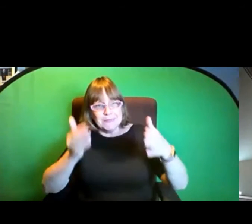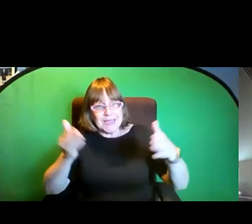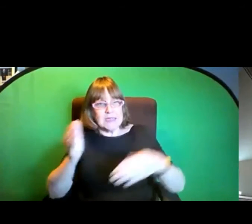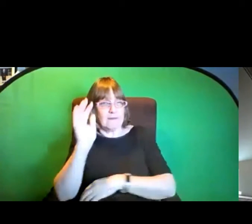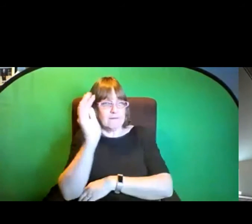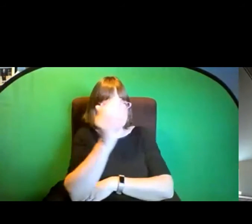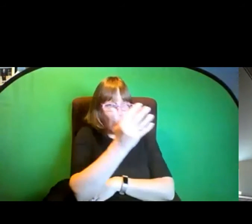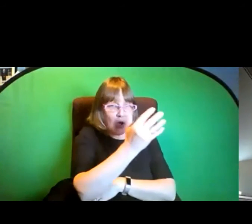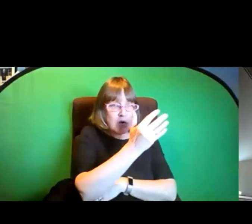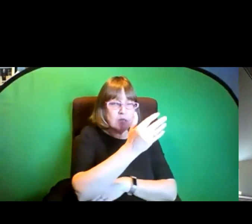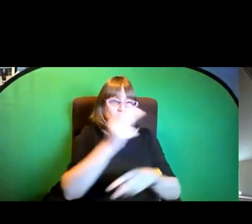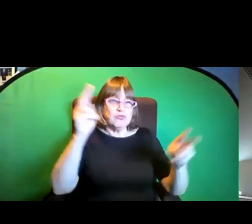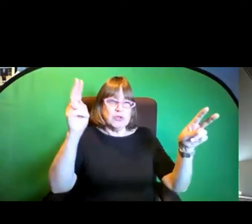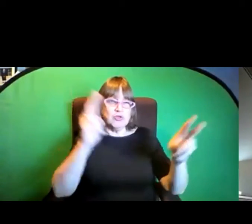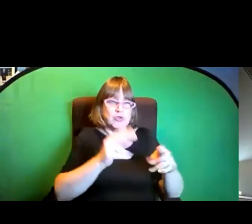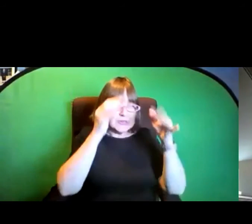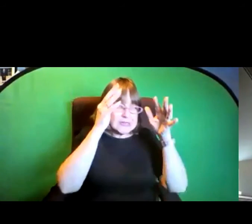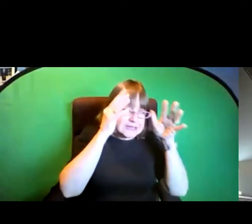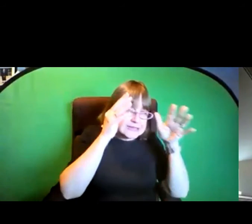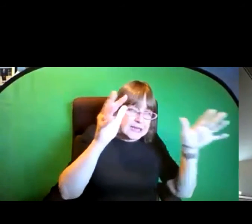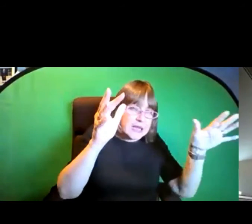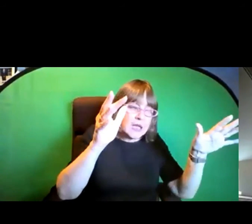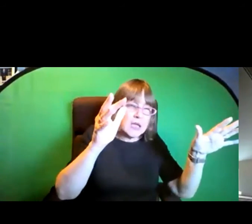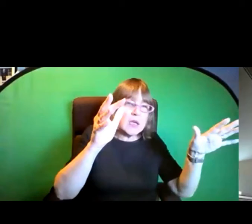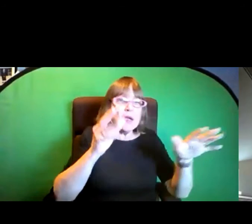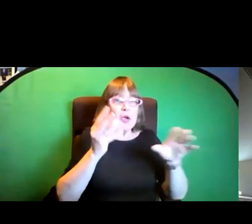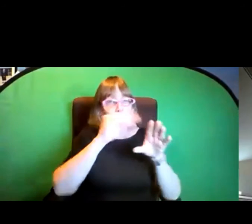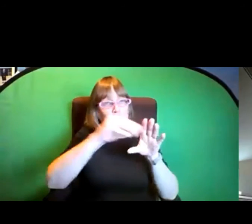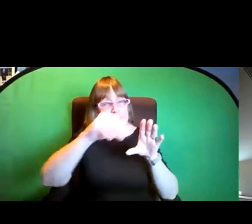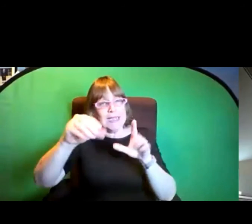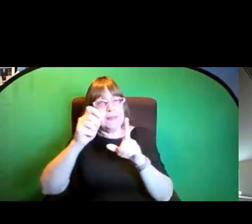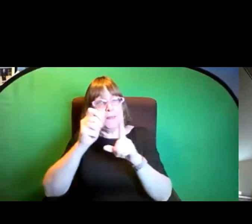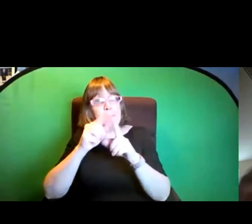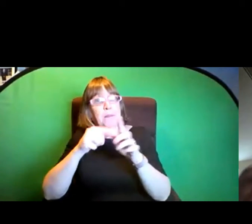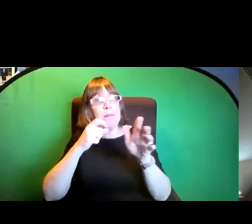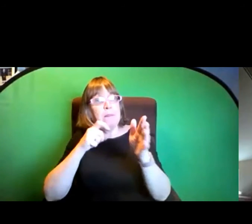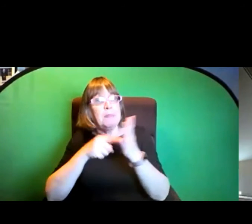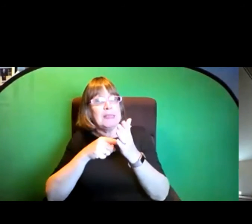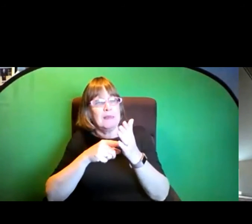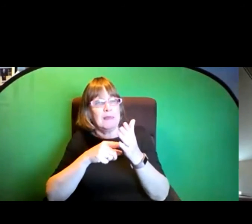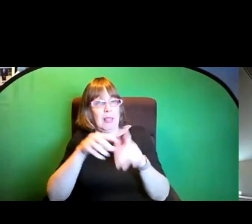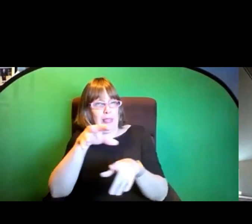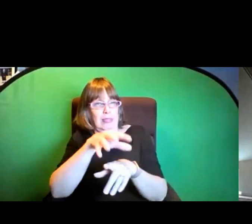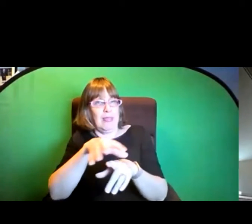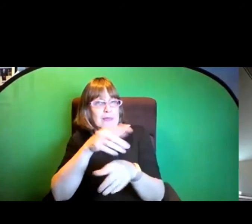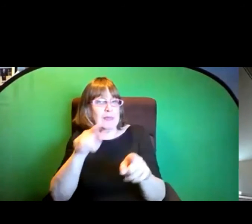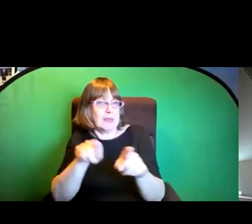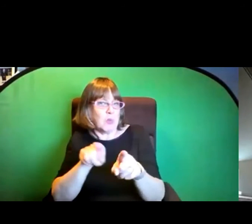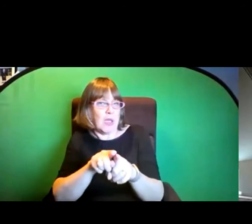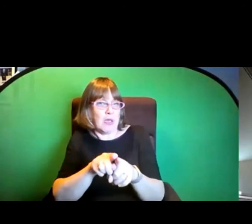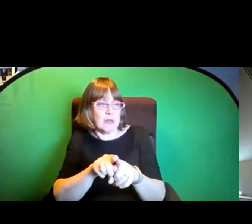deer population restoring peatlands all those ultimately can lead to improved quality of life